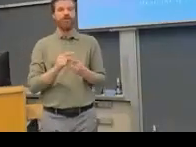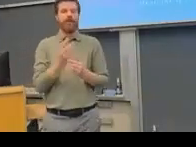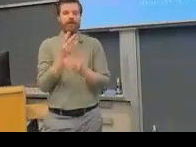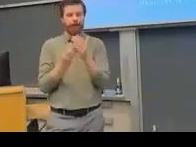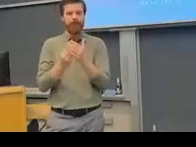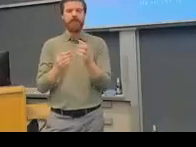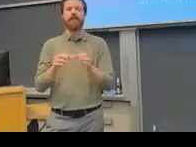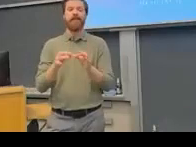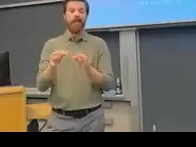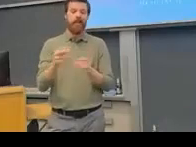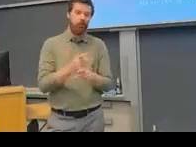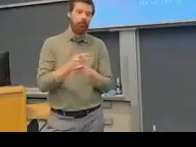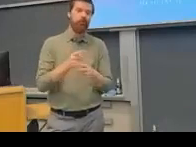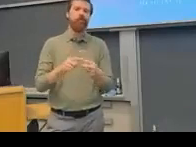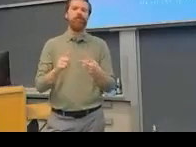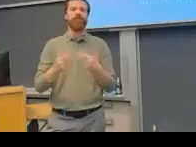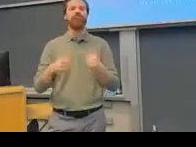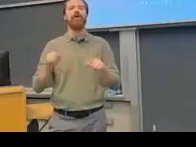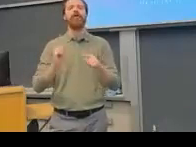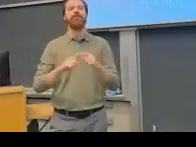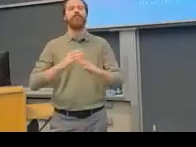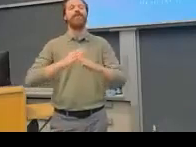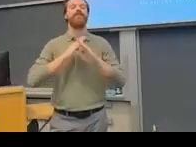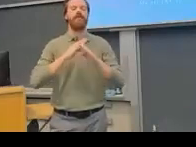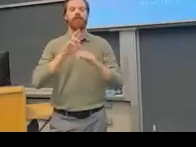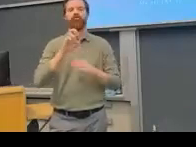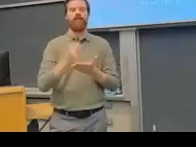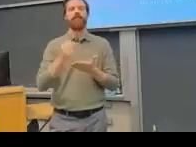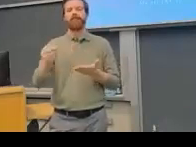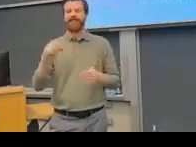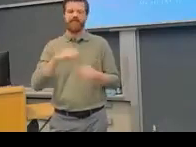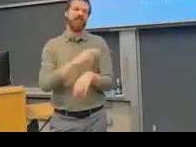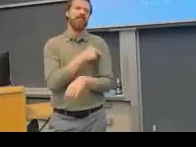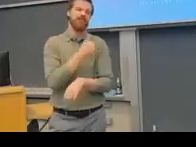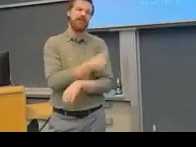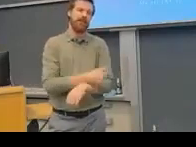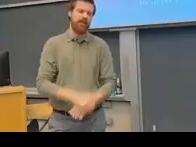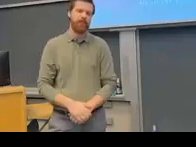in care delays in care and we attempt to prevent readmission into the hospital uh while supporting